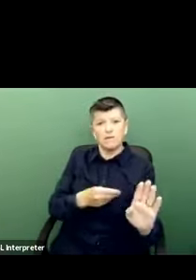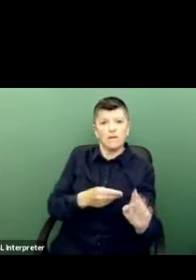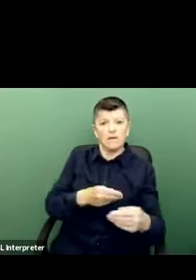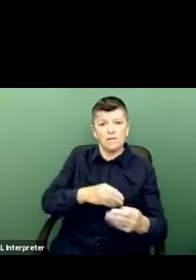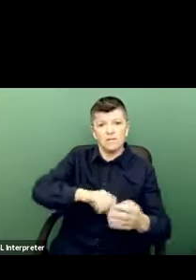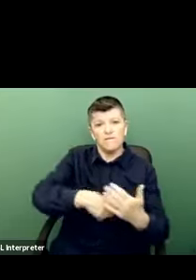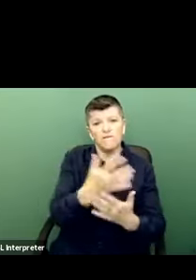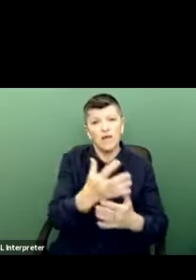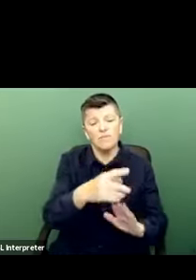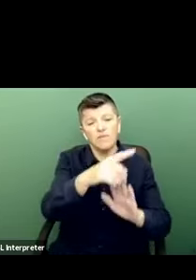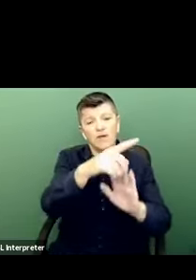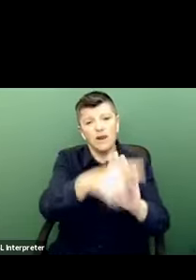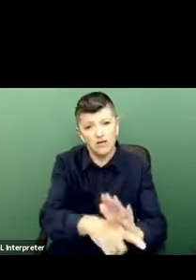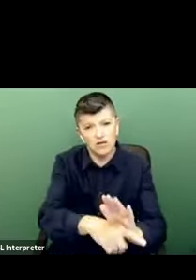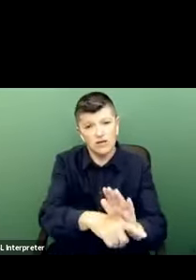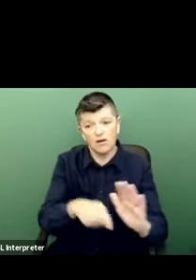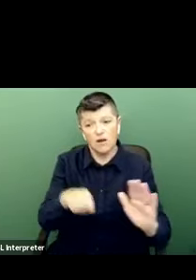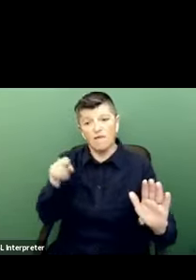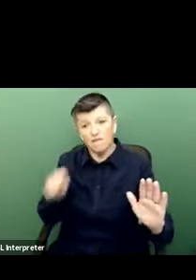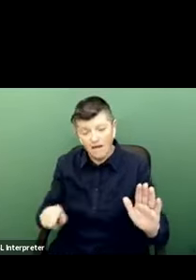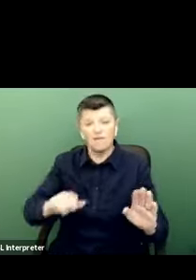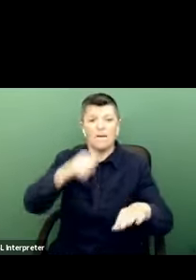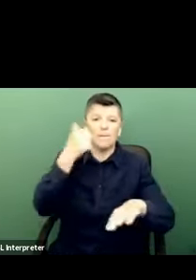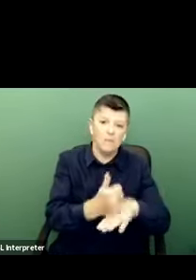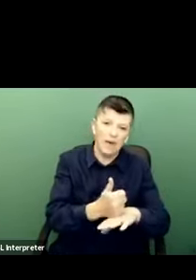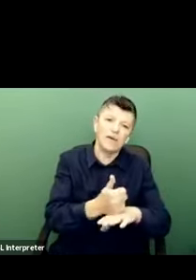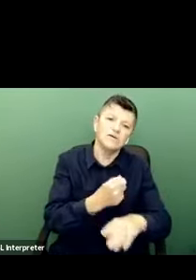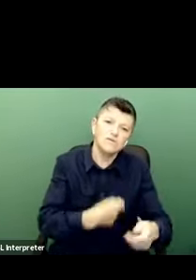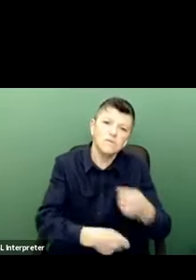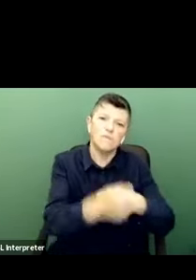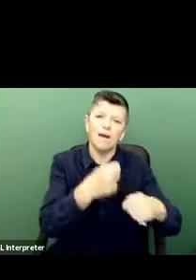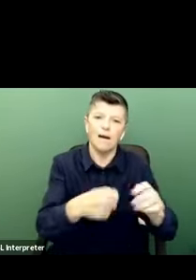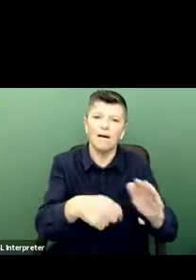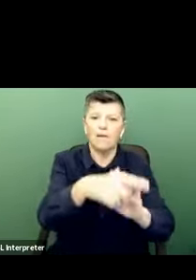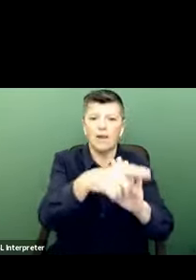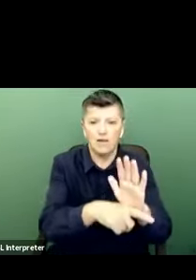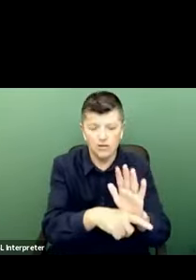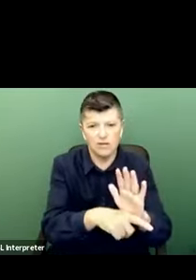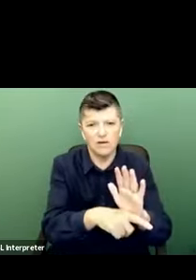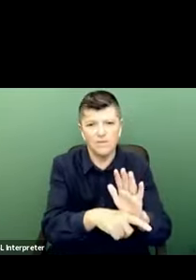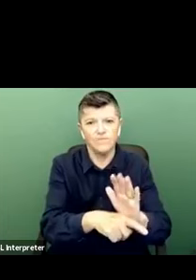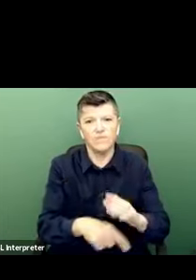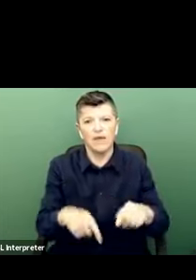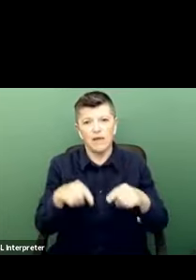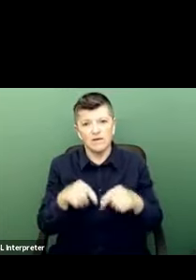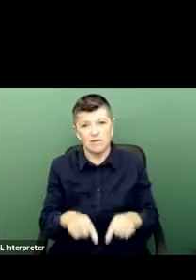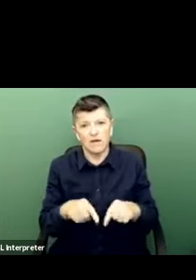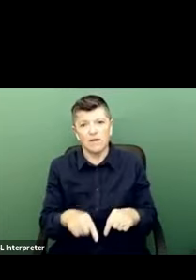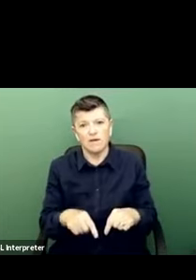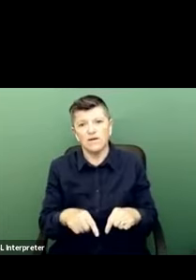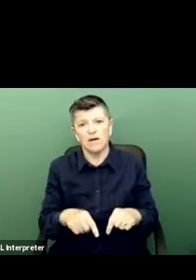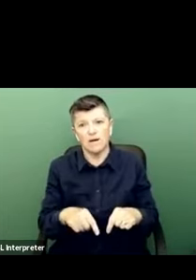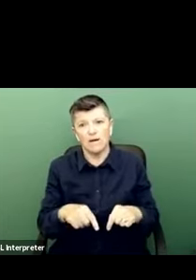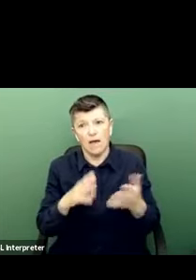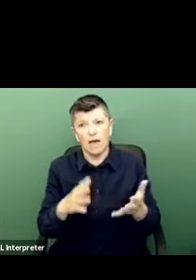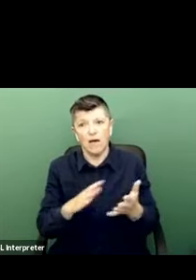rejection of the idea of natural rights of man depends entirely on his insistence